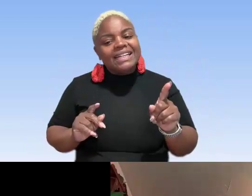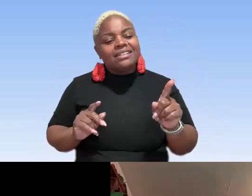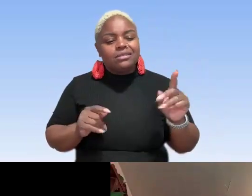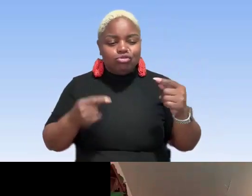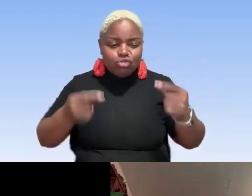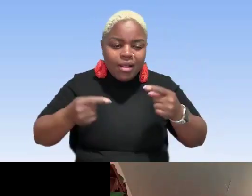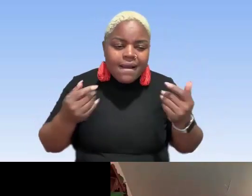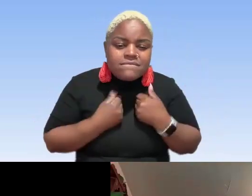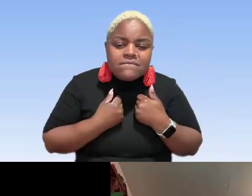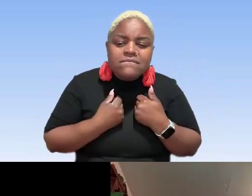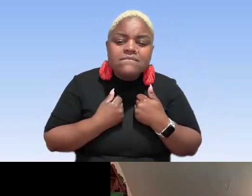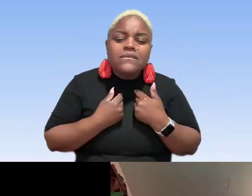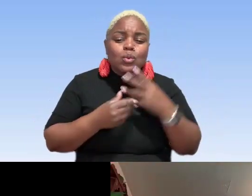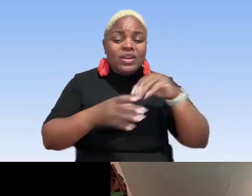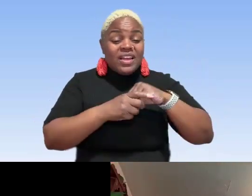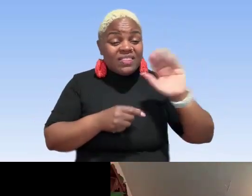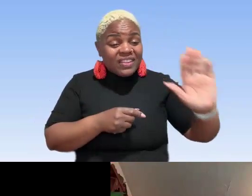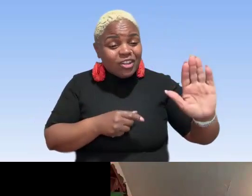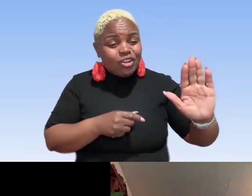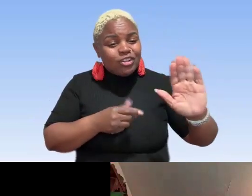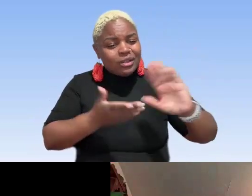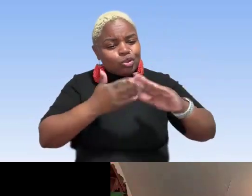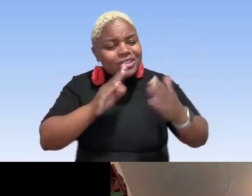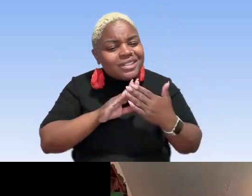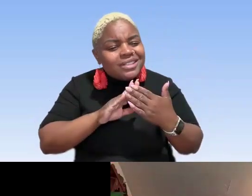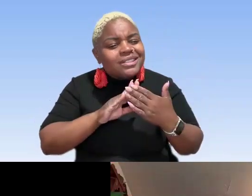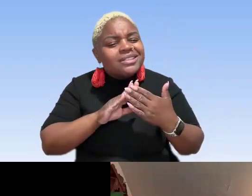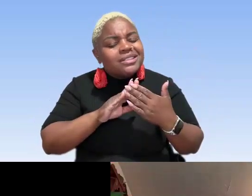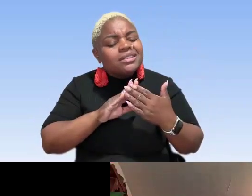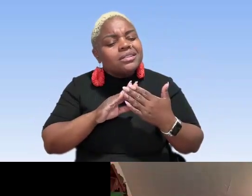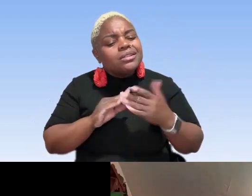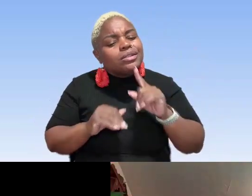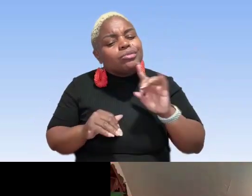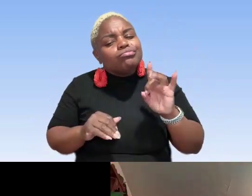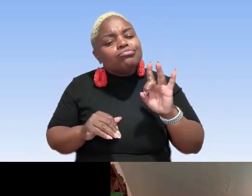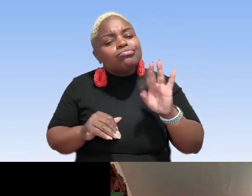and the, like, level of risk and trust that is required